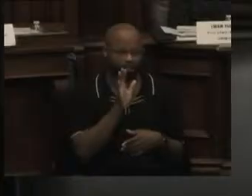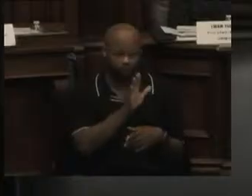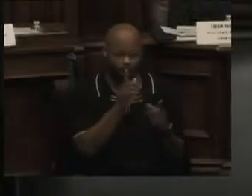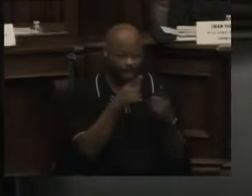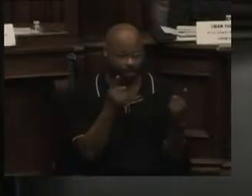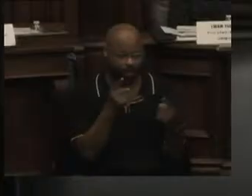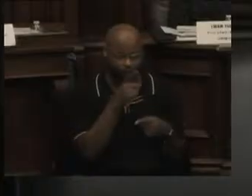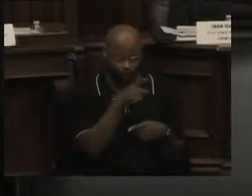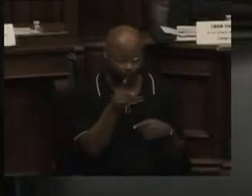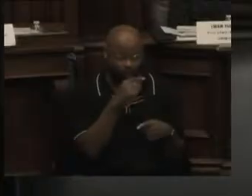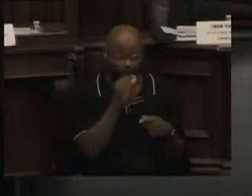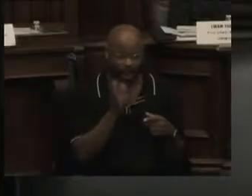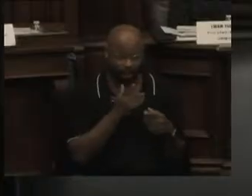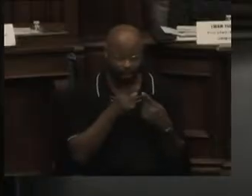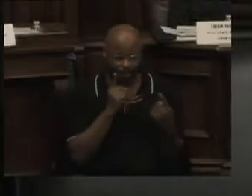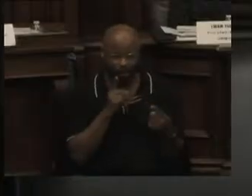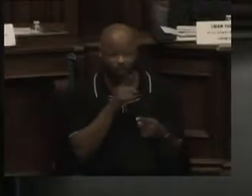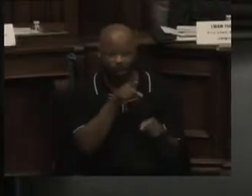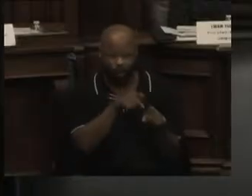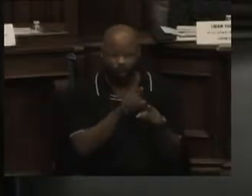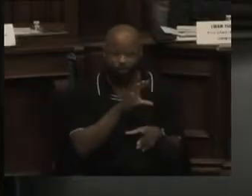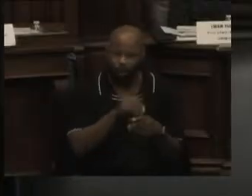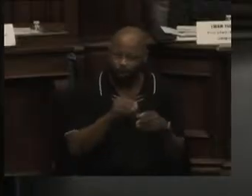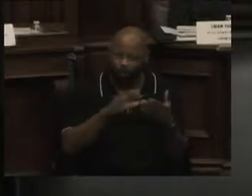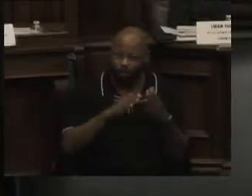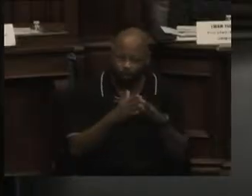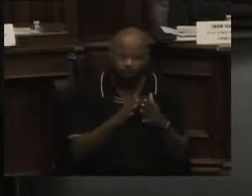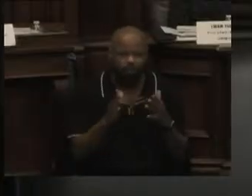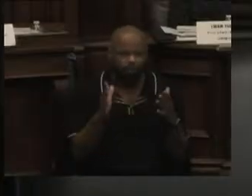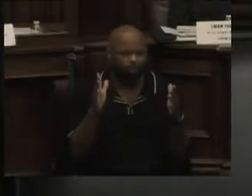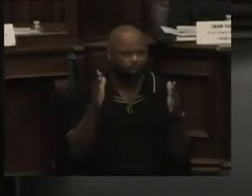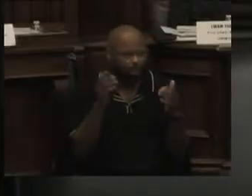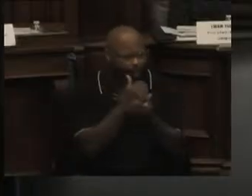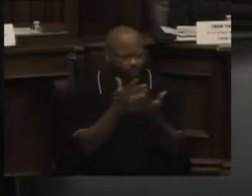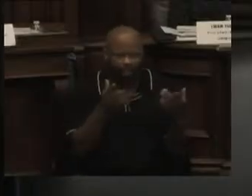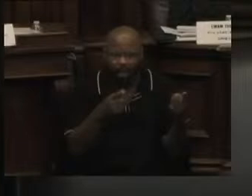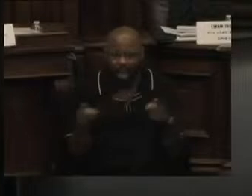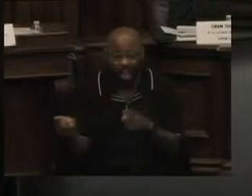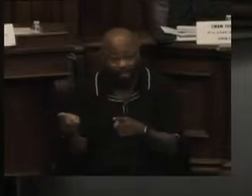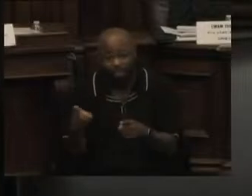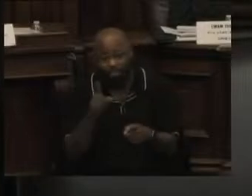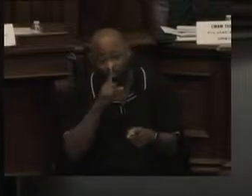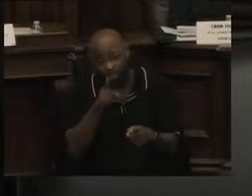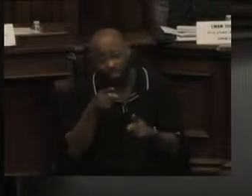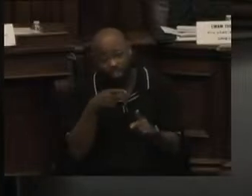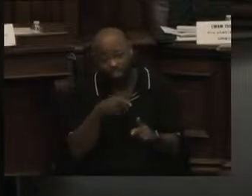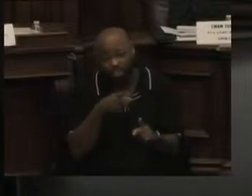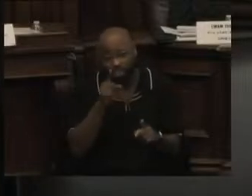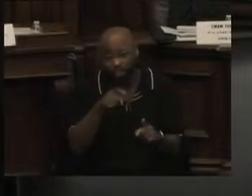we are not your enemy. You are not our enemy. So you are also